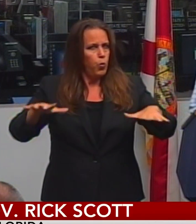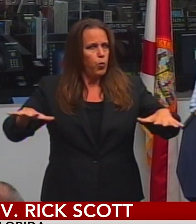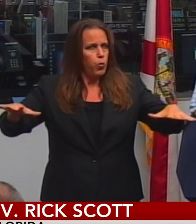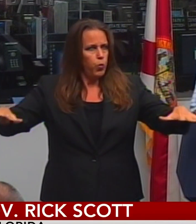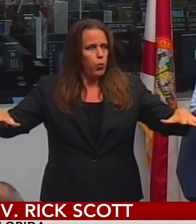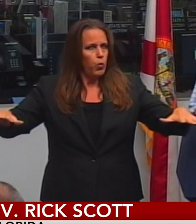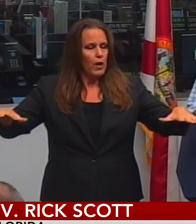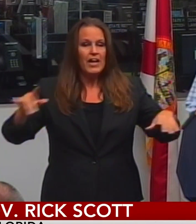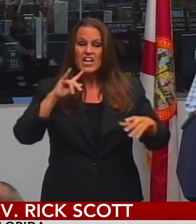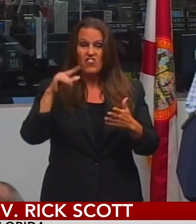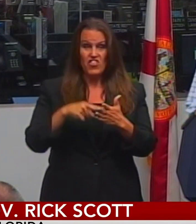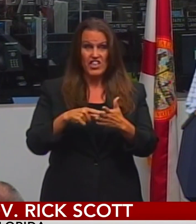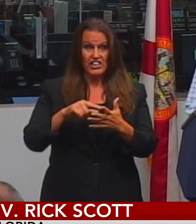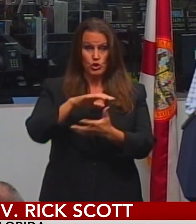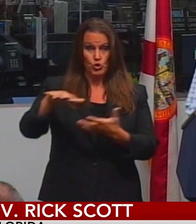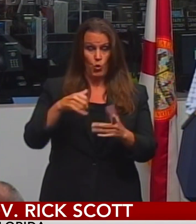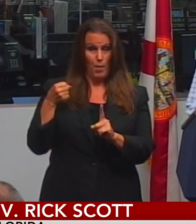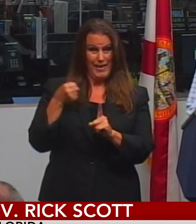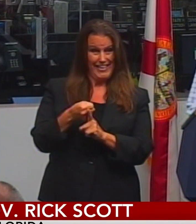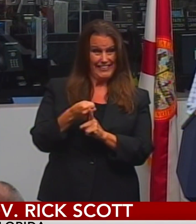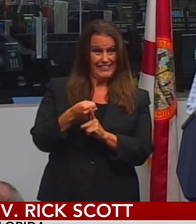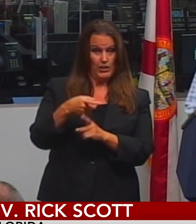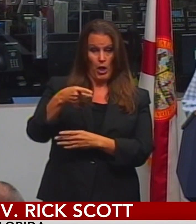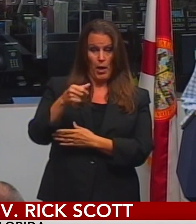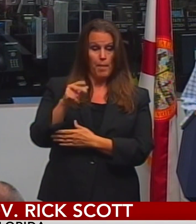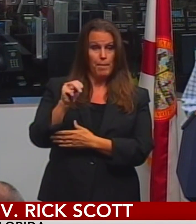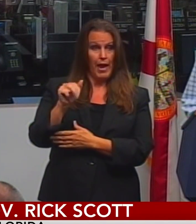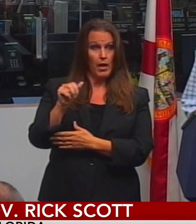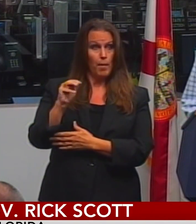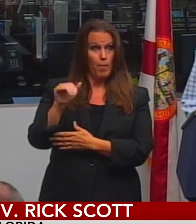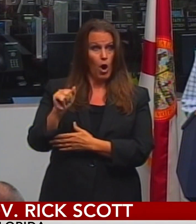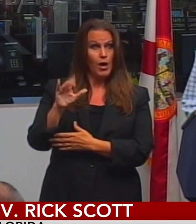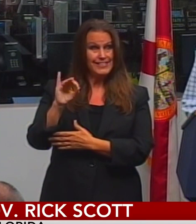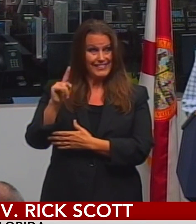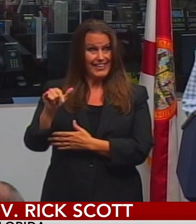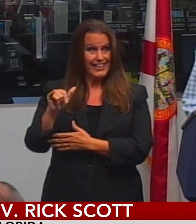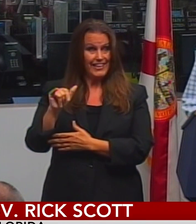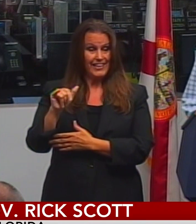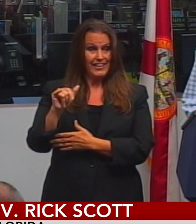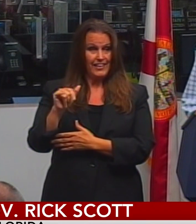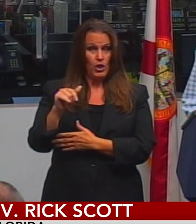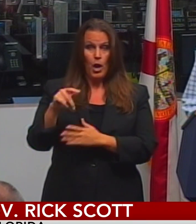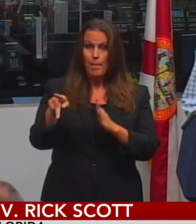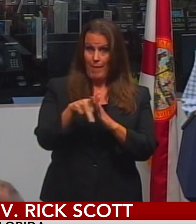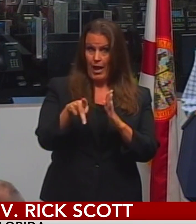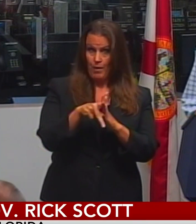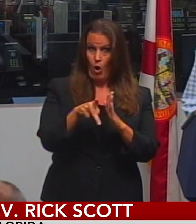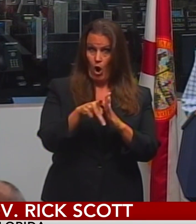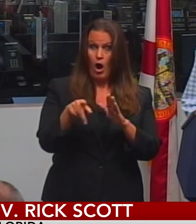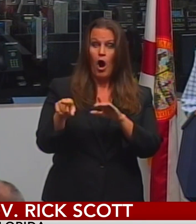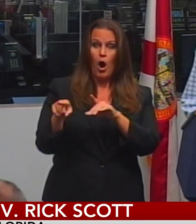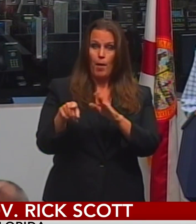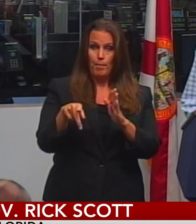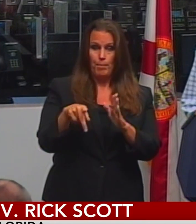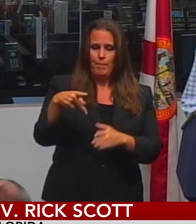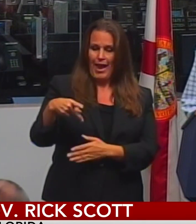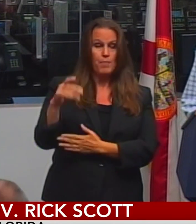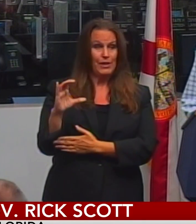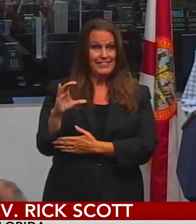BRING DANGEROUS STORM SURGE TO MANY AREAS EVEN THOSE OUTSIDE THE PATH.